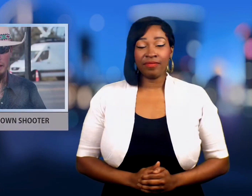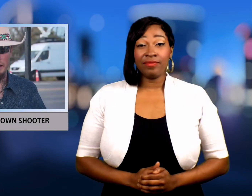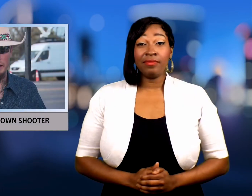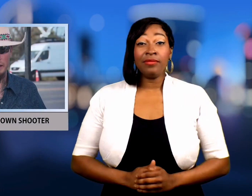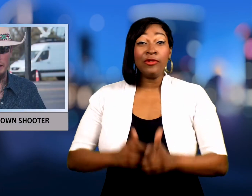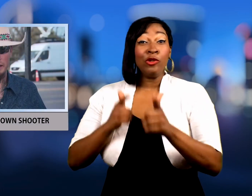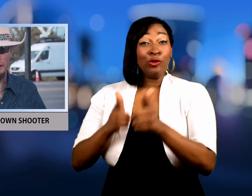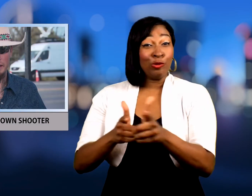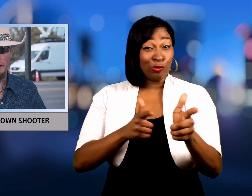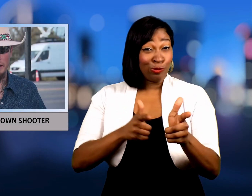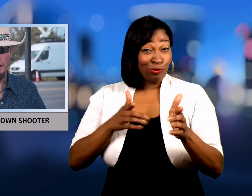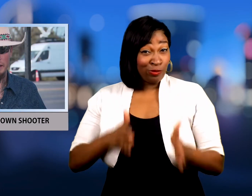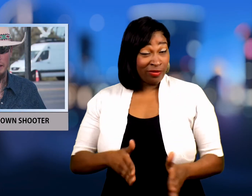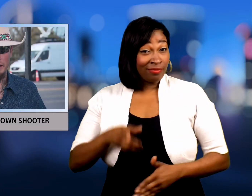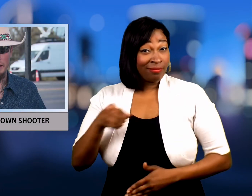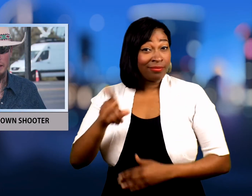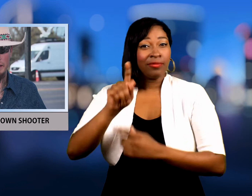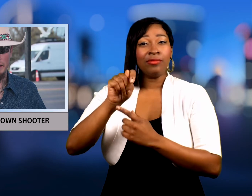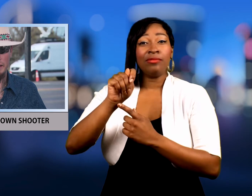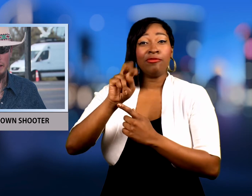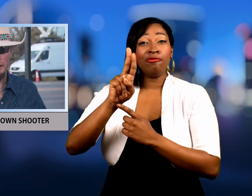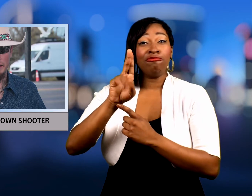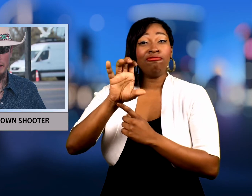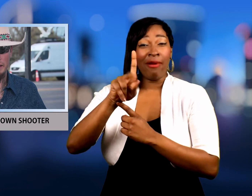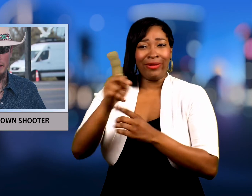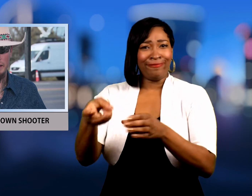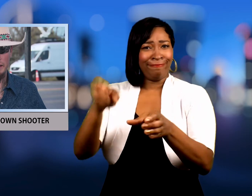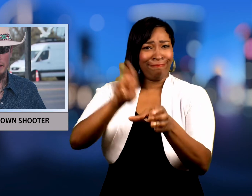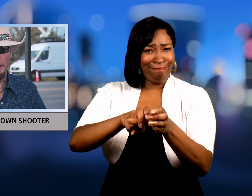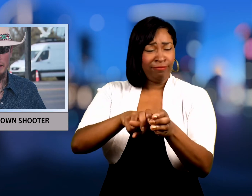This is one of the men who chased down the shooter